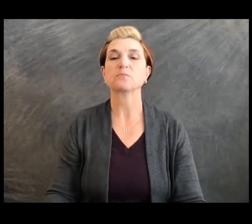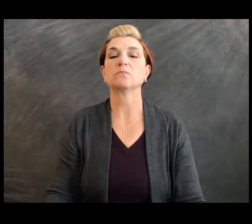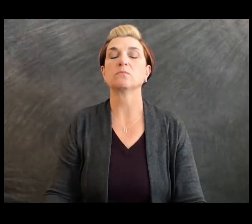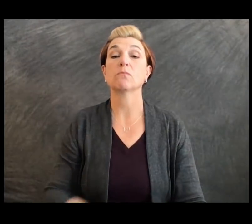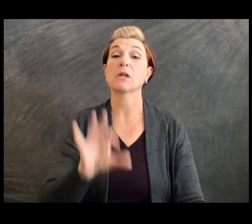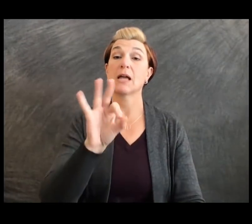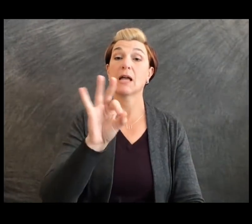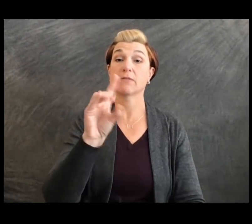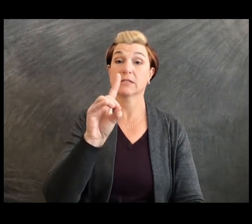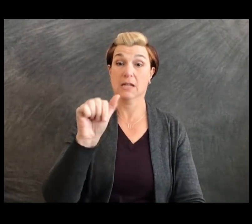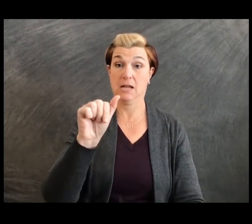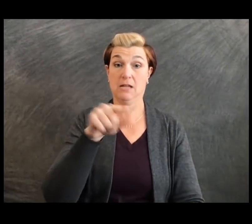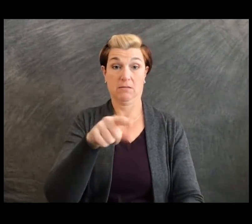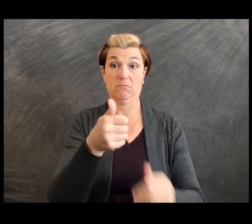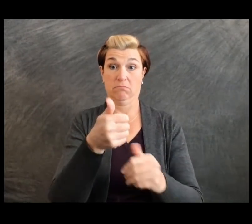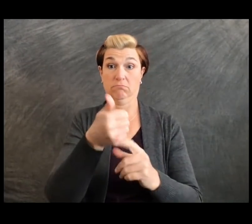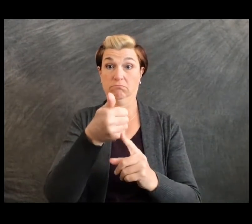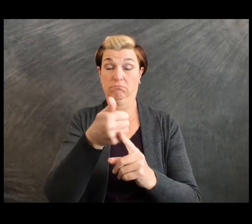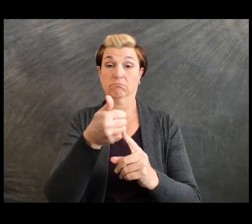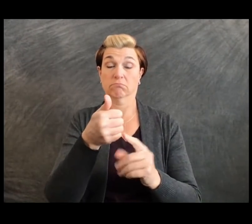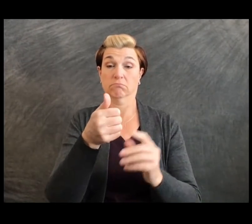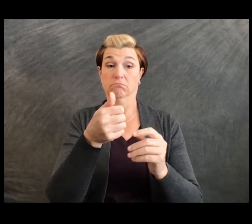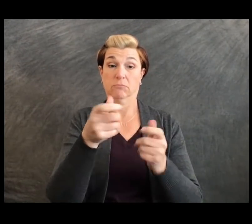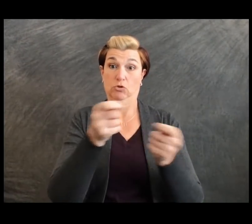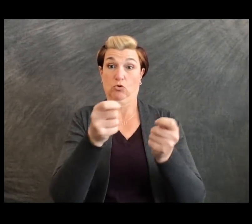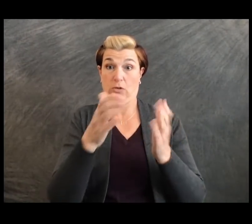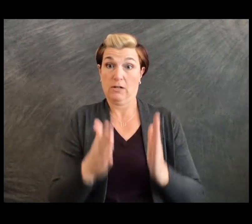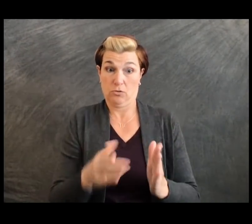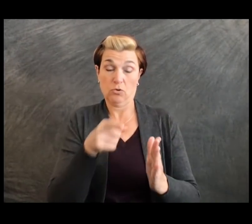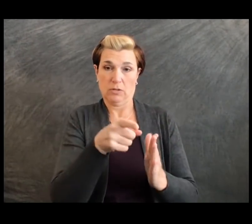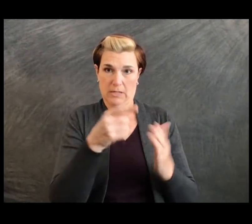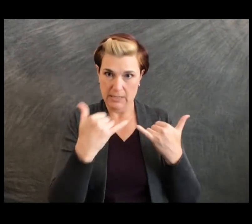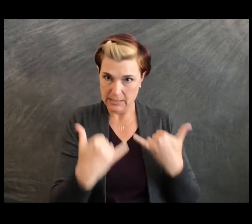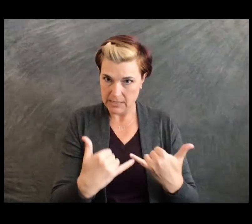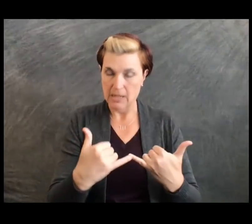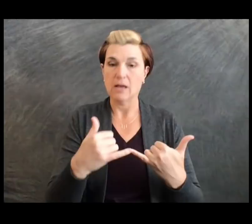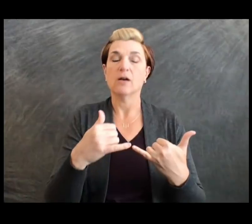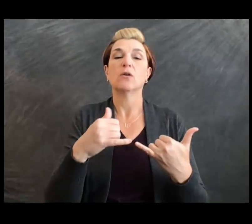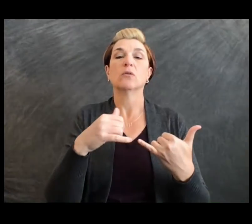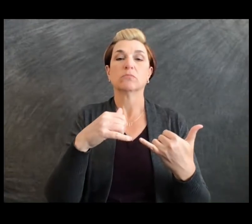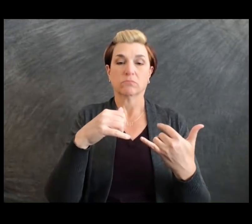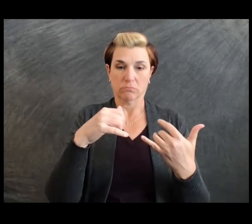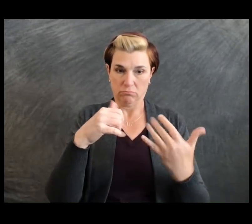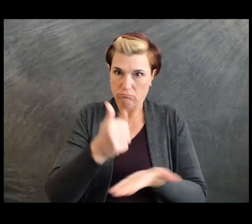to make these items available for medical use right now I mean most